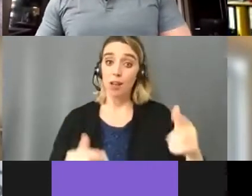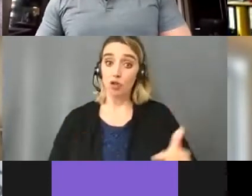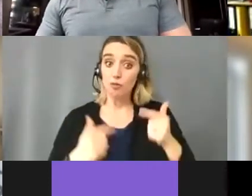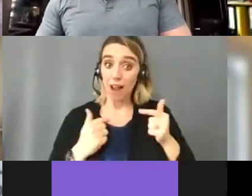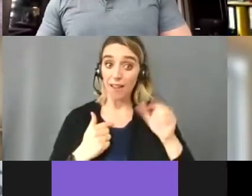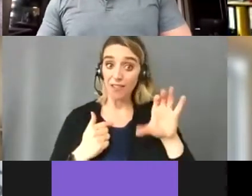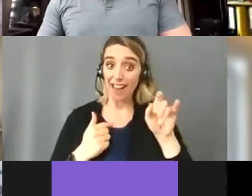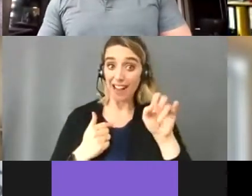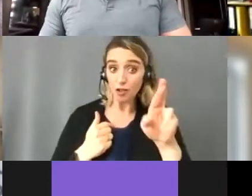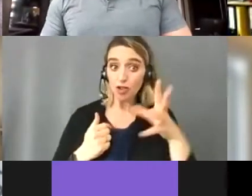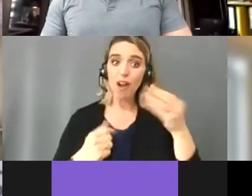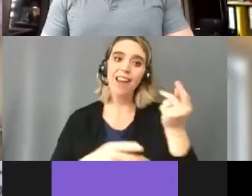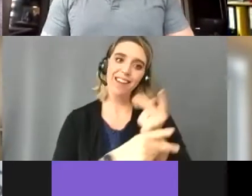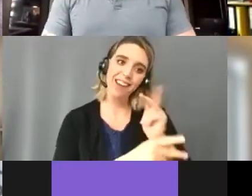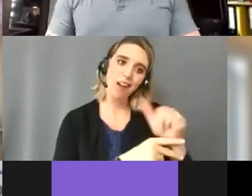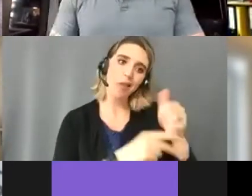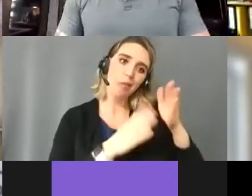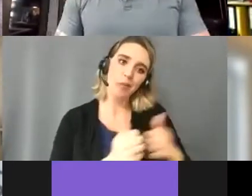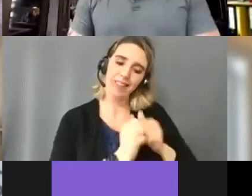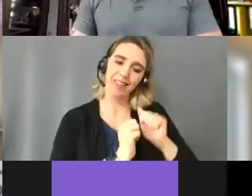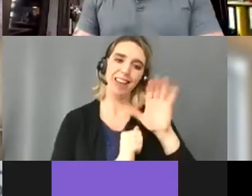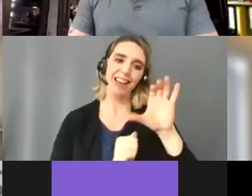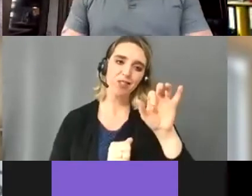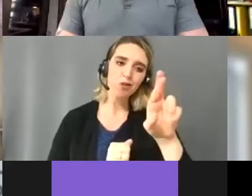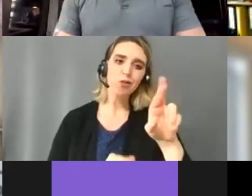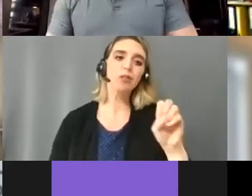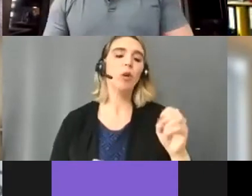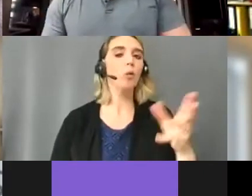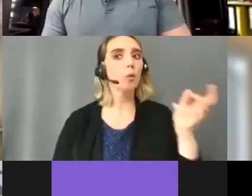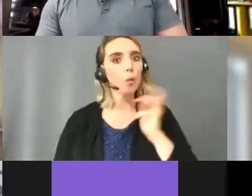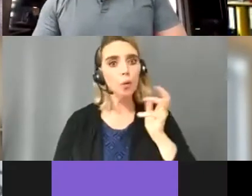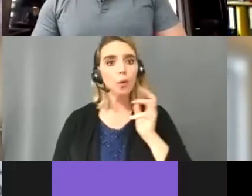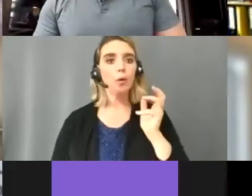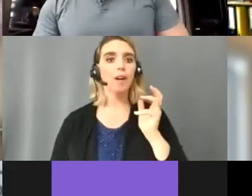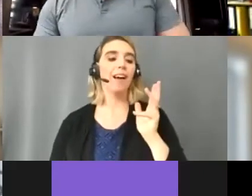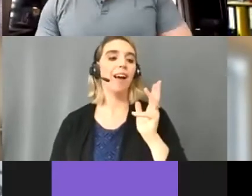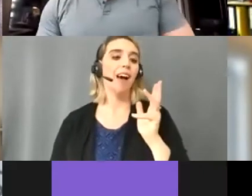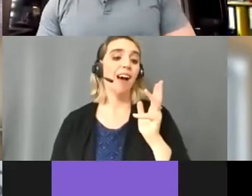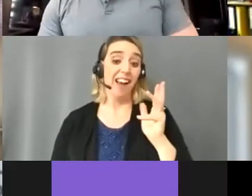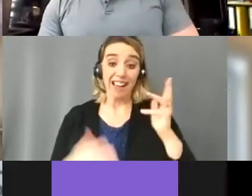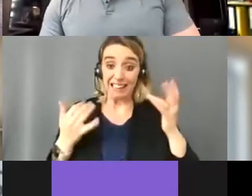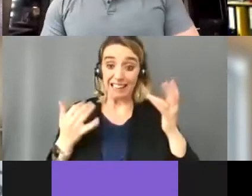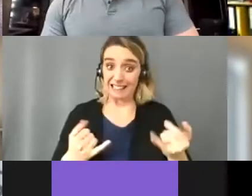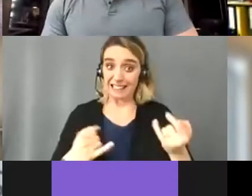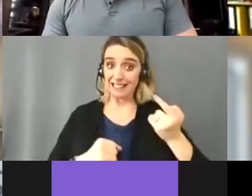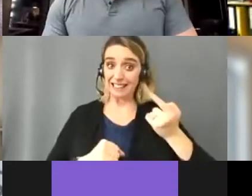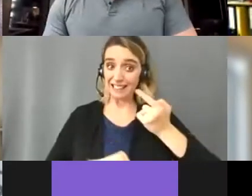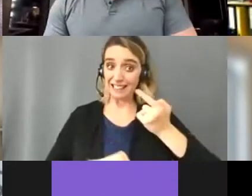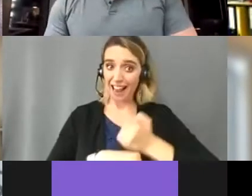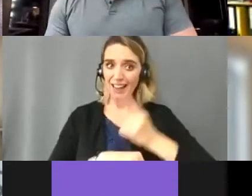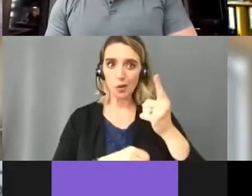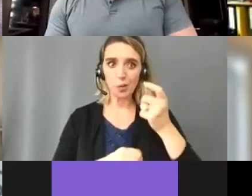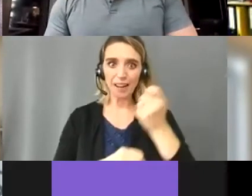And it is impossible for me to believe that this today is a one-year anniversary